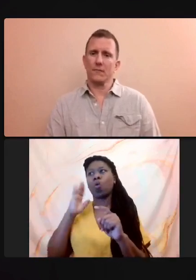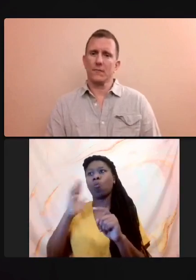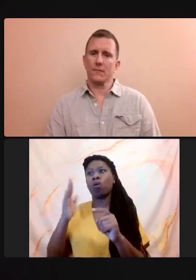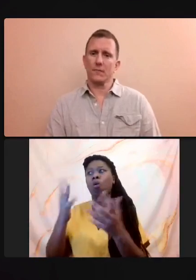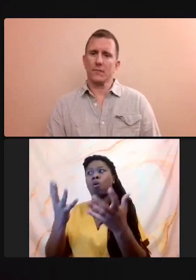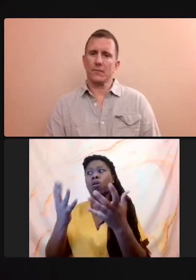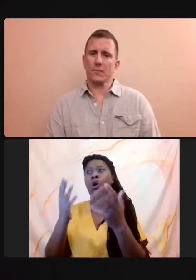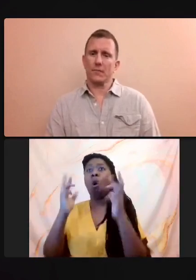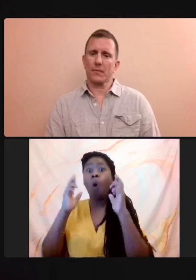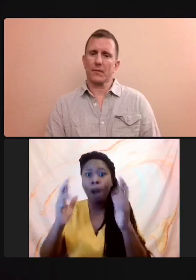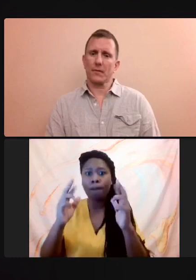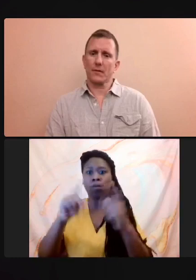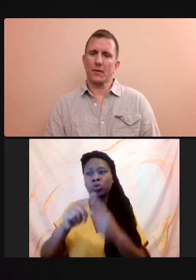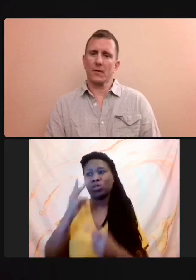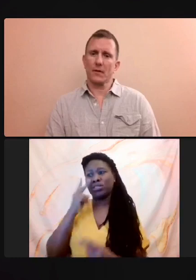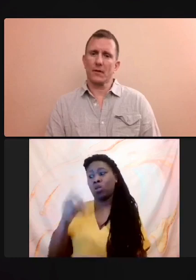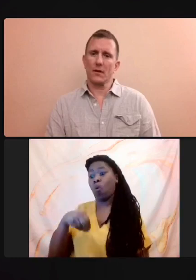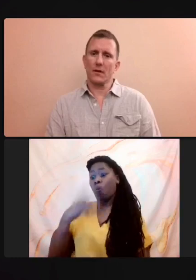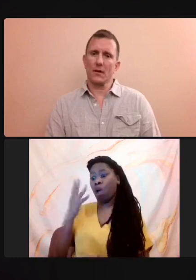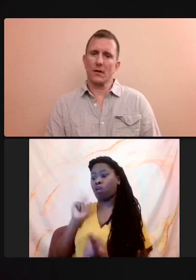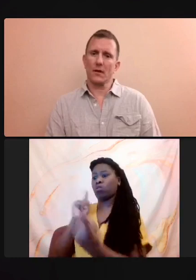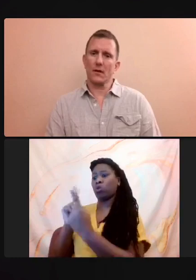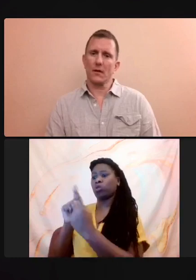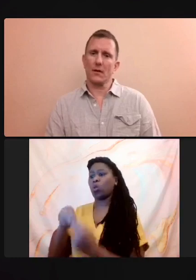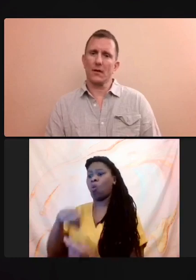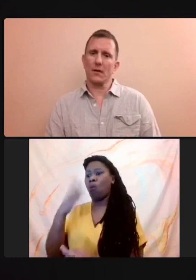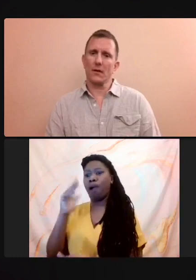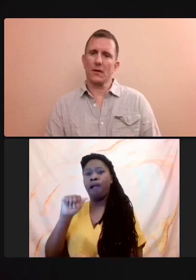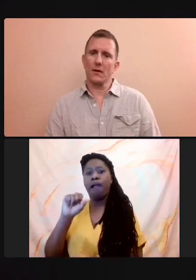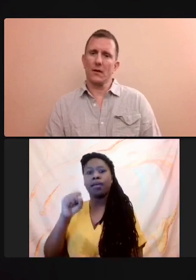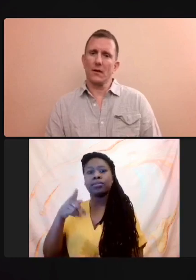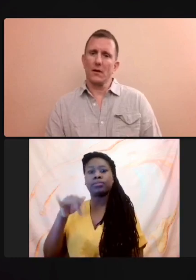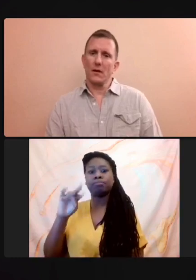or is it more important to have somebody who has a similar race?